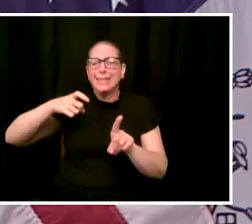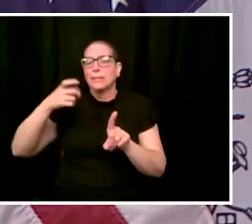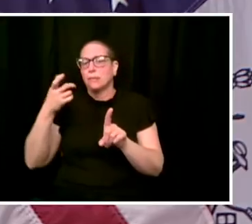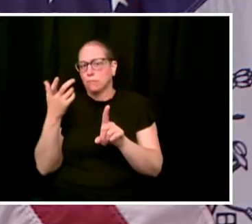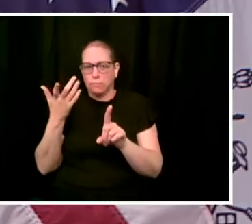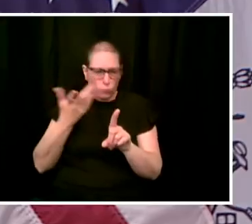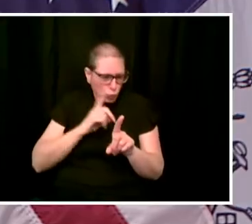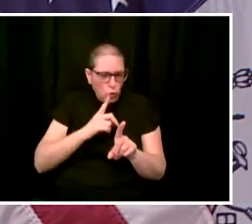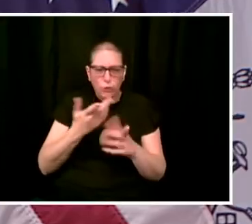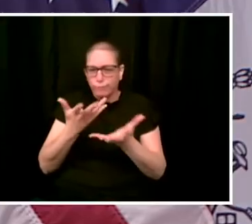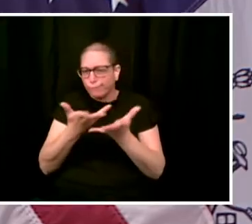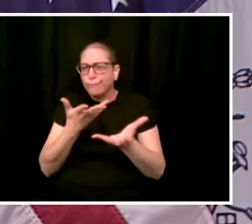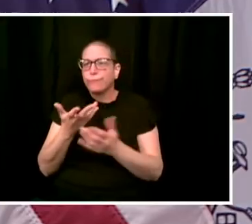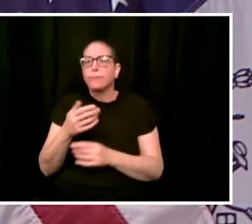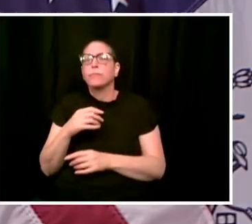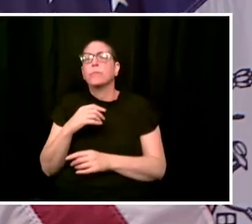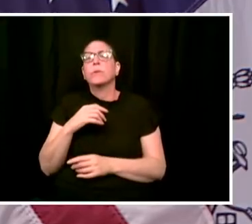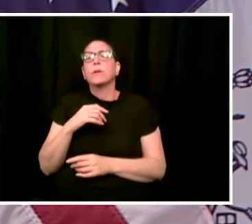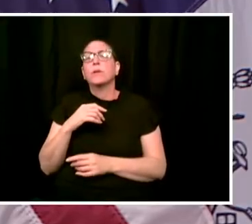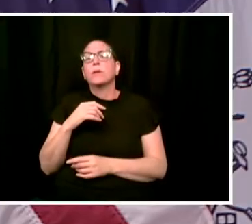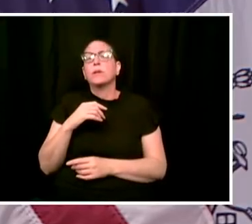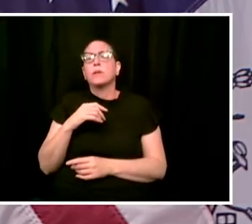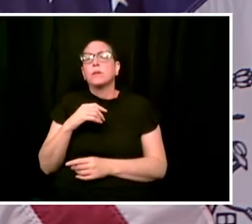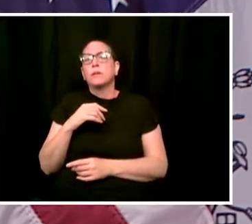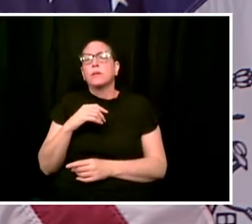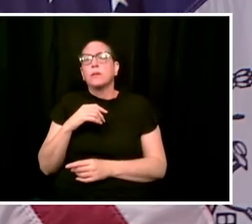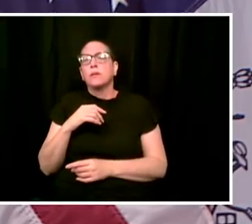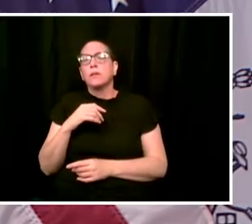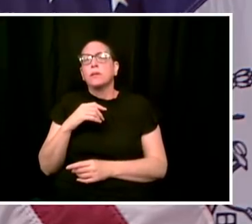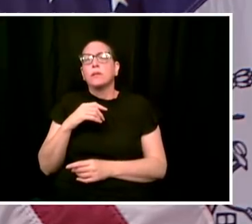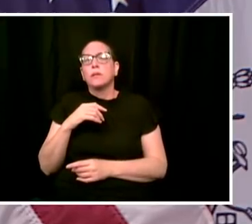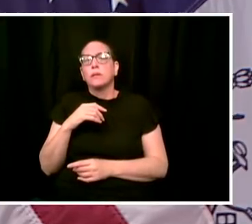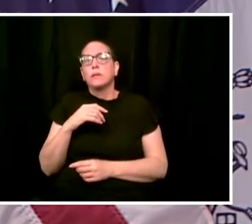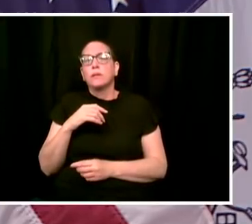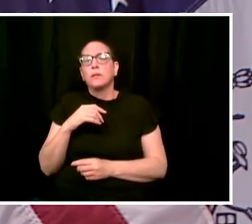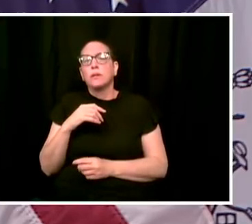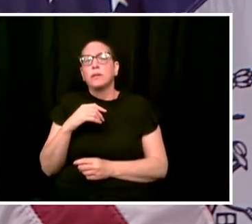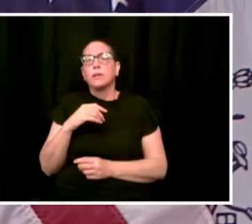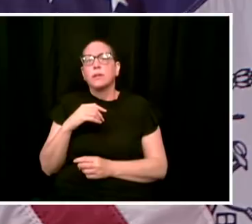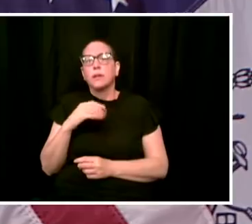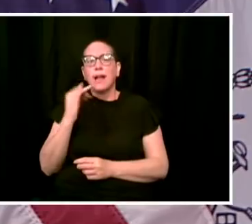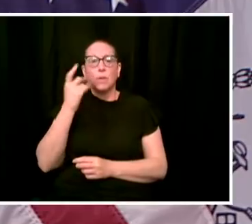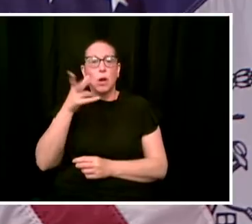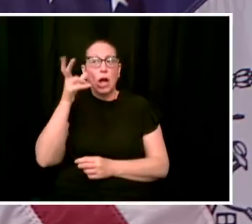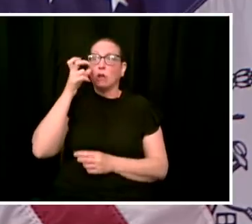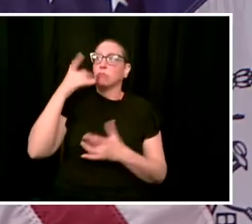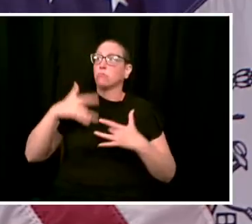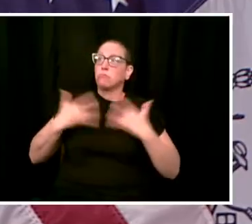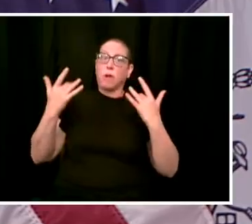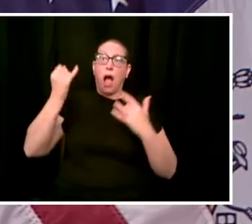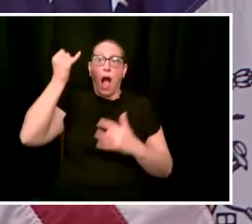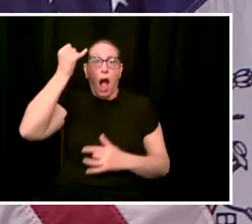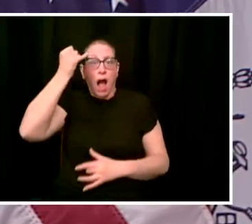NEEDS, WHENOU Y CAN THINK ABOUT CURBSIDE PICK UP WITH OTHER